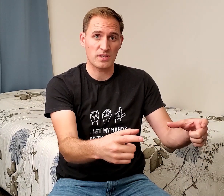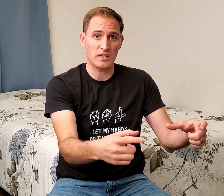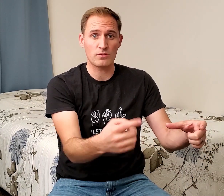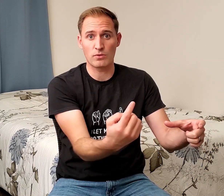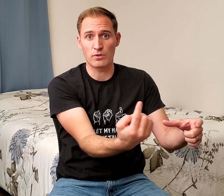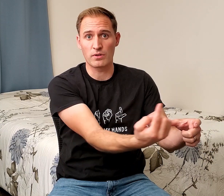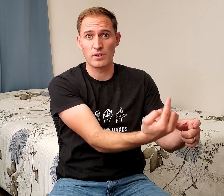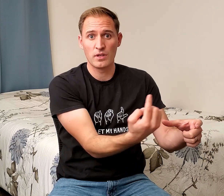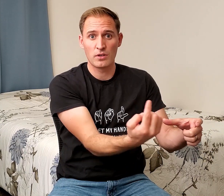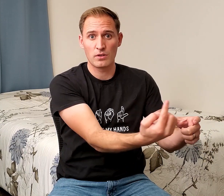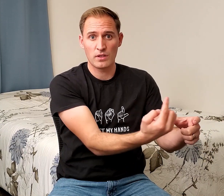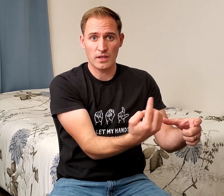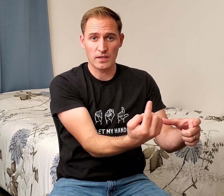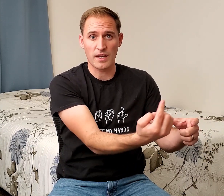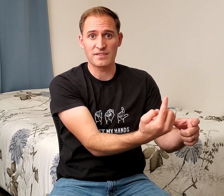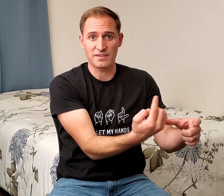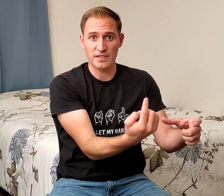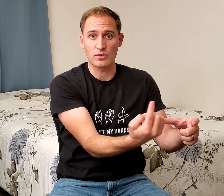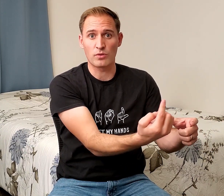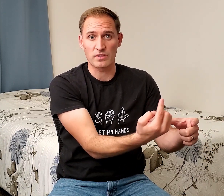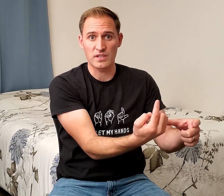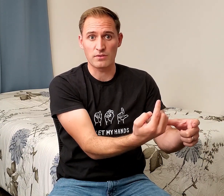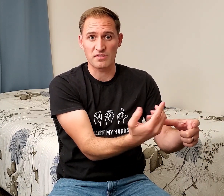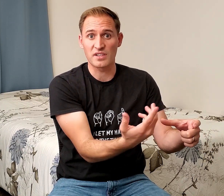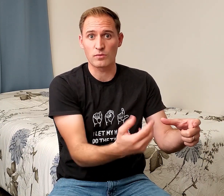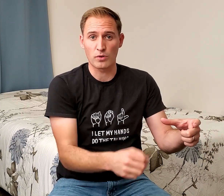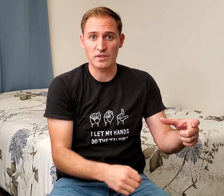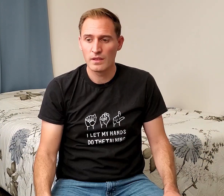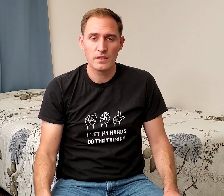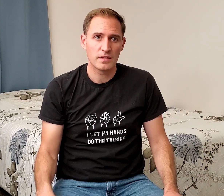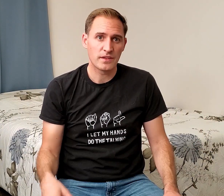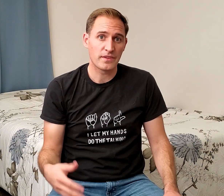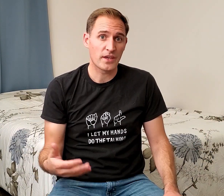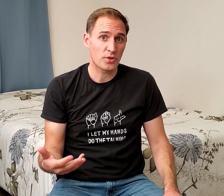or isolated quarantine or self quarantine, and then the other one's